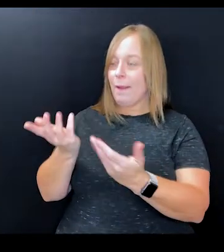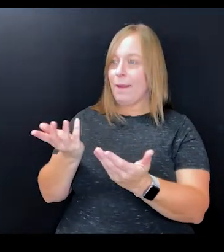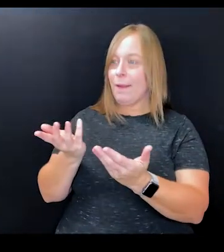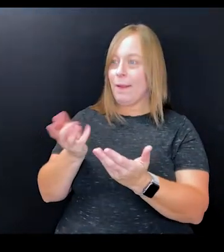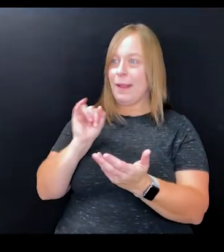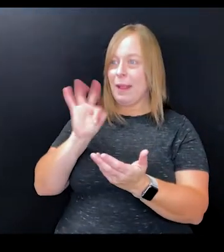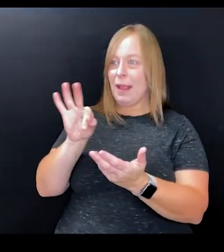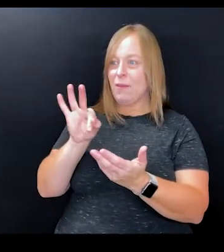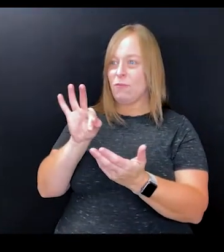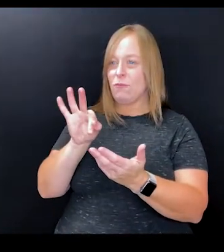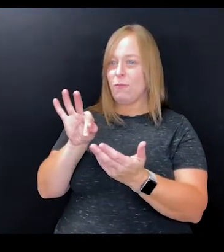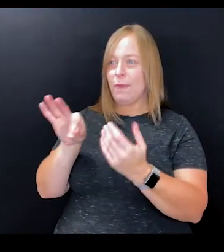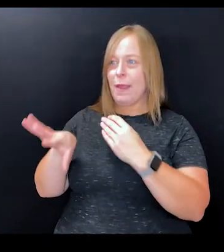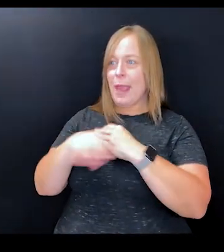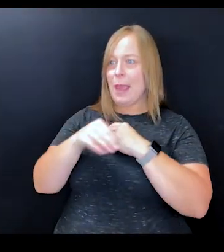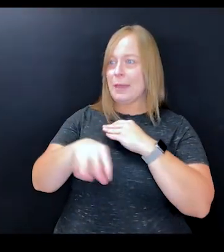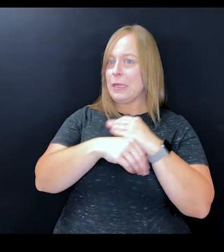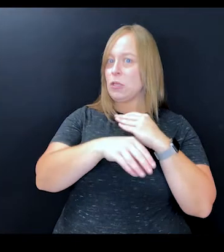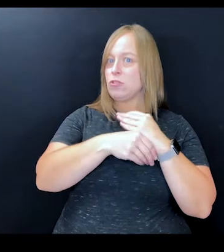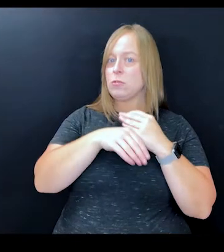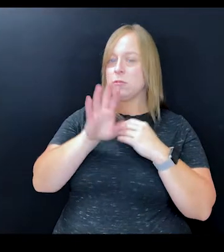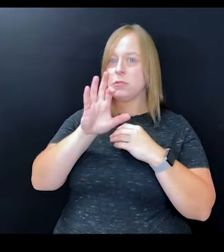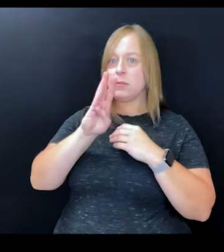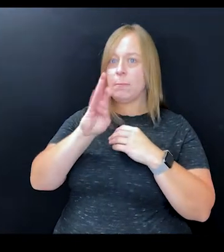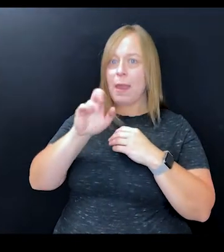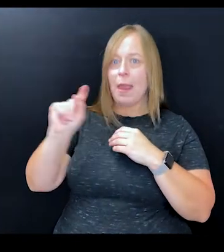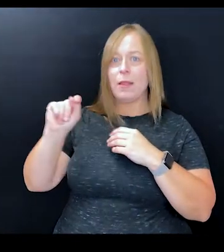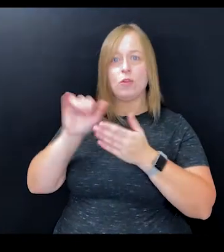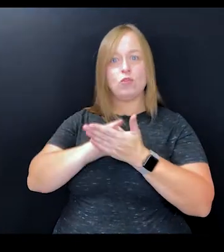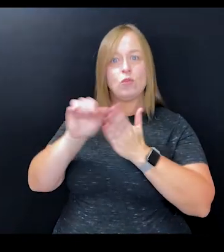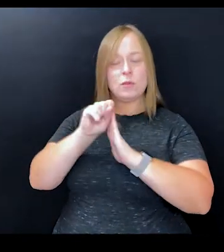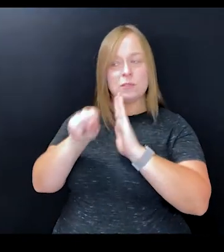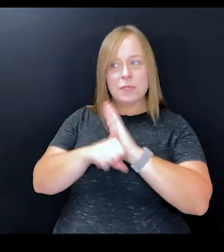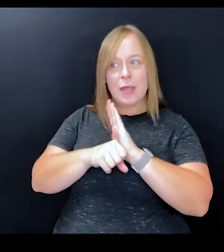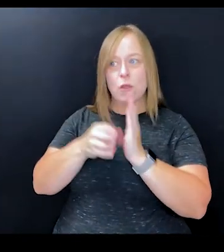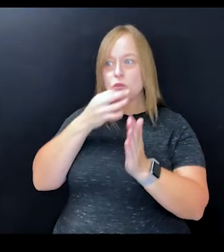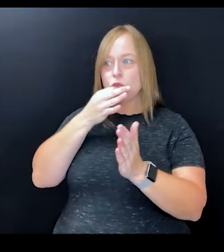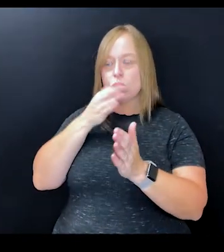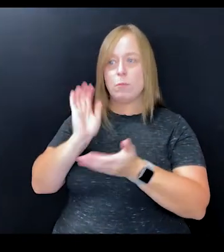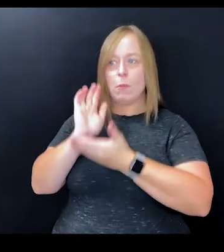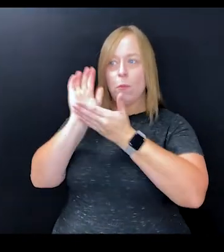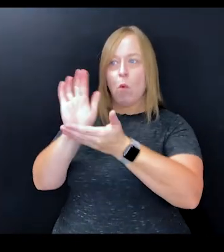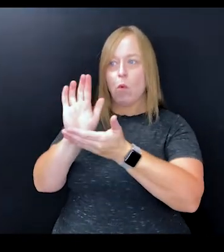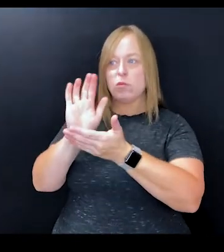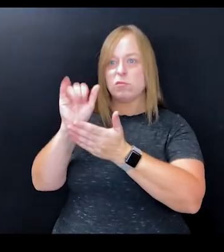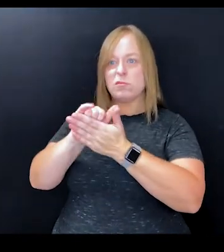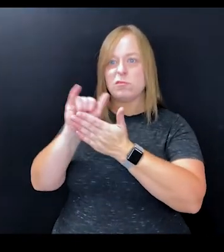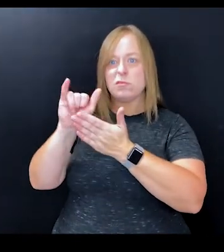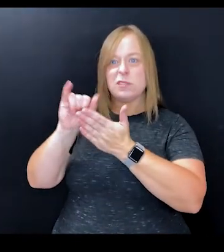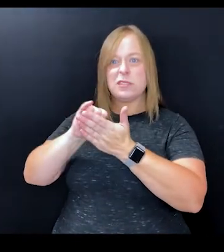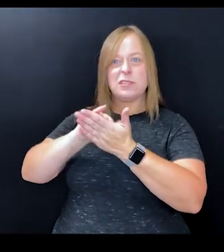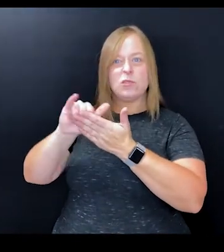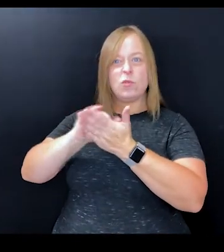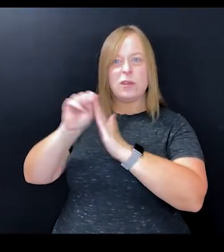if there are additions to the ballot, like in New York state, we have some proposals statewide proposals this year,